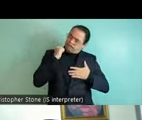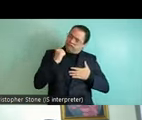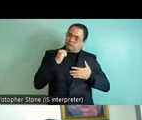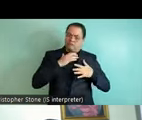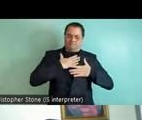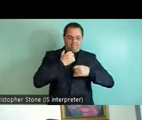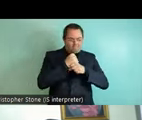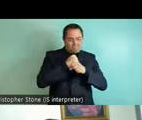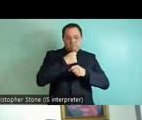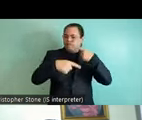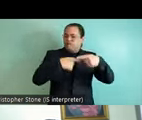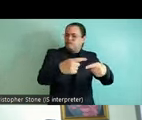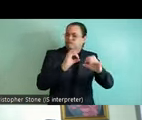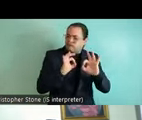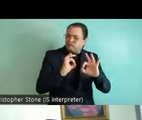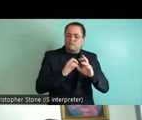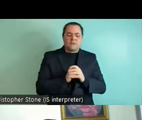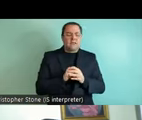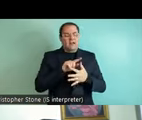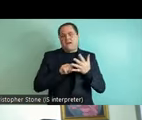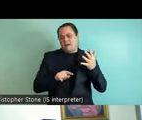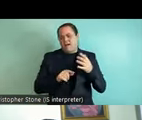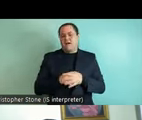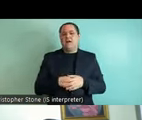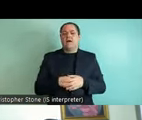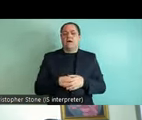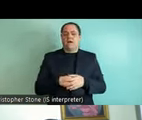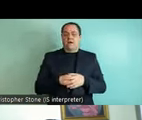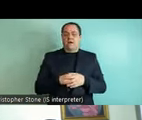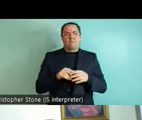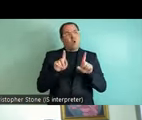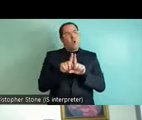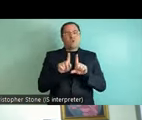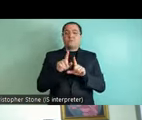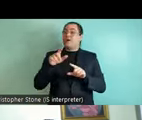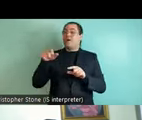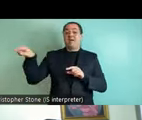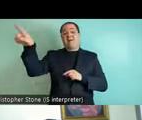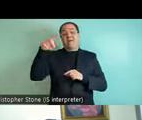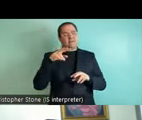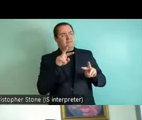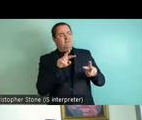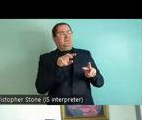but also important, else to avoid lawsuits and bad PR especially in countries where there